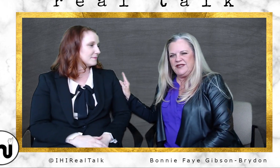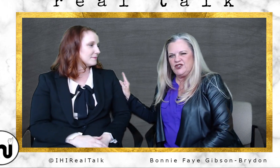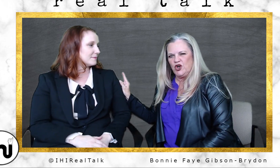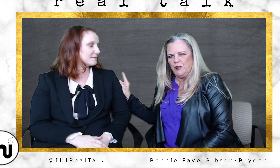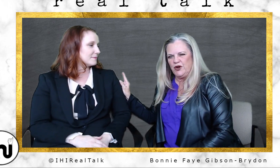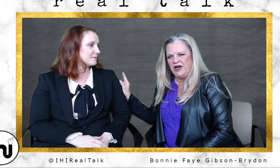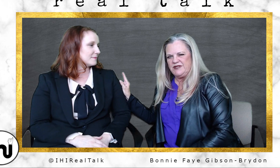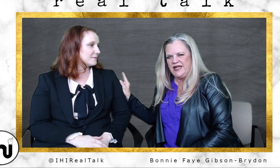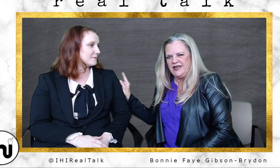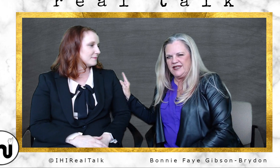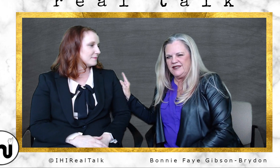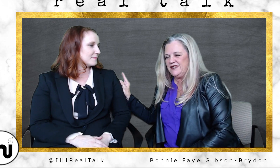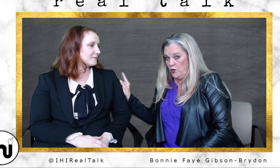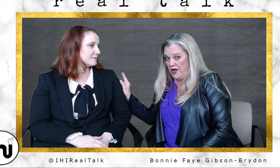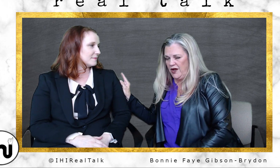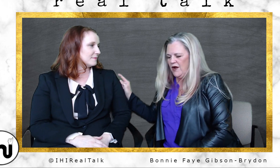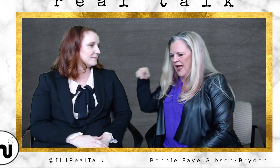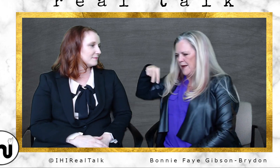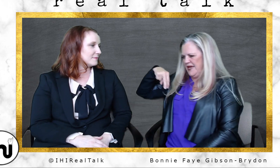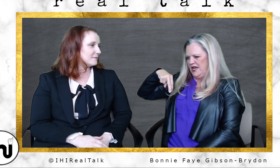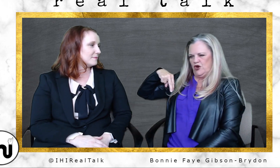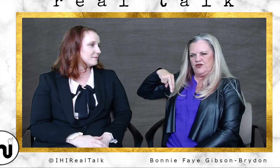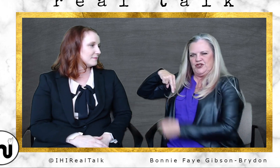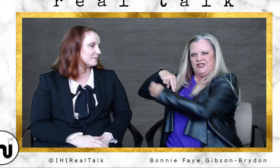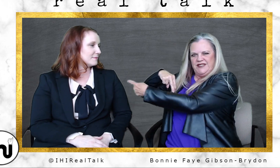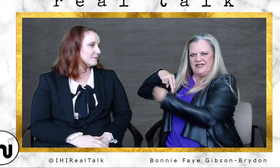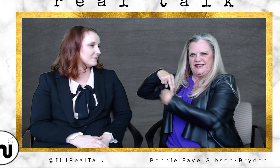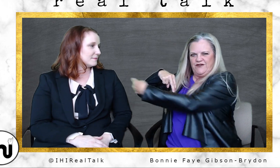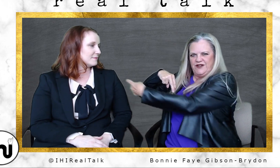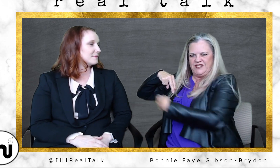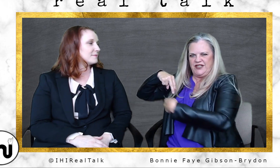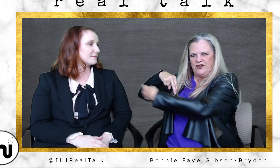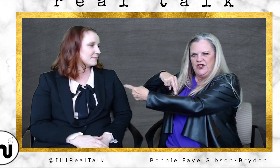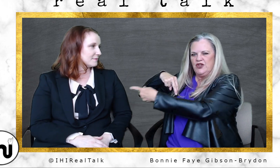interpreter and I'm standing in the well, I'm here. You see this difference here.